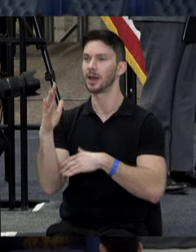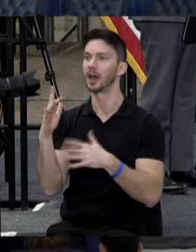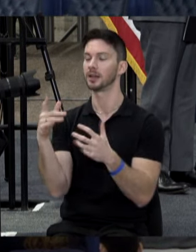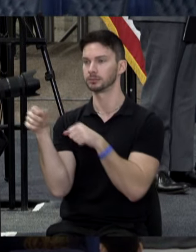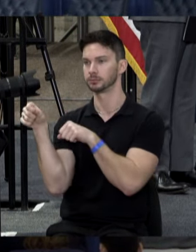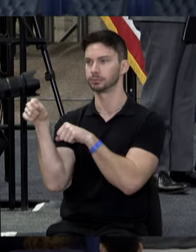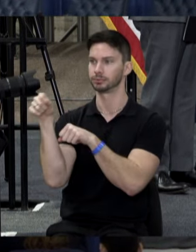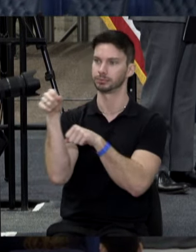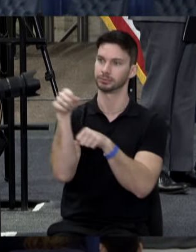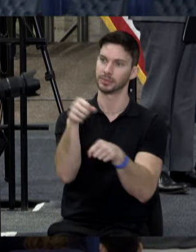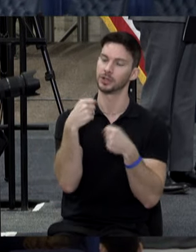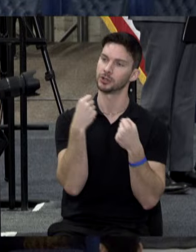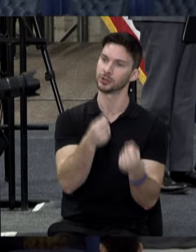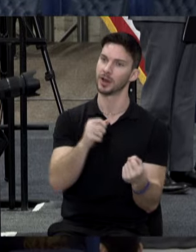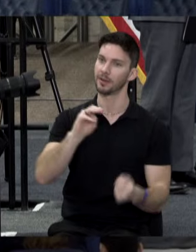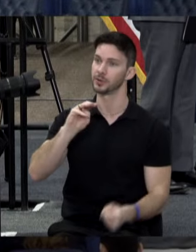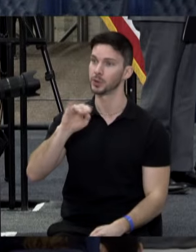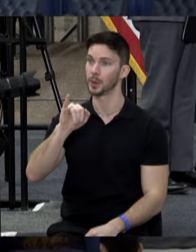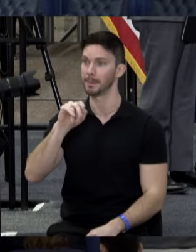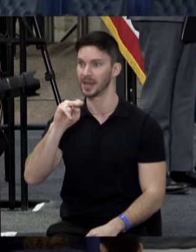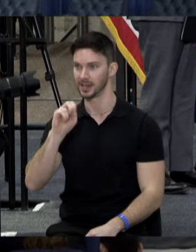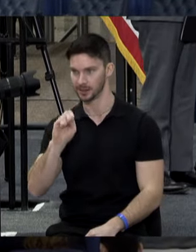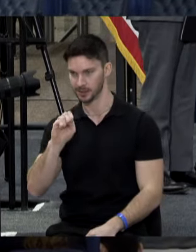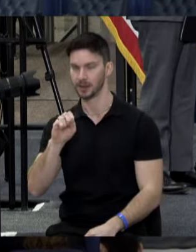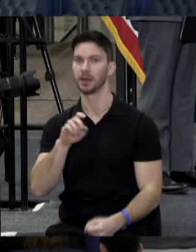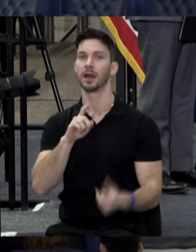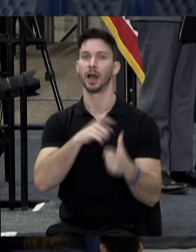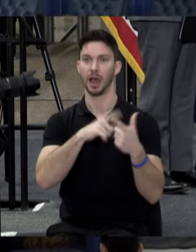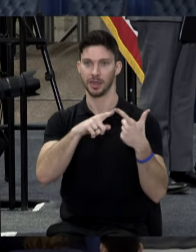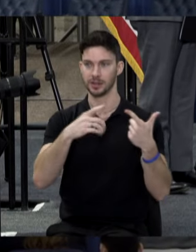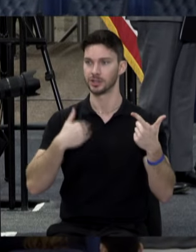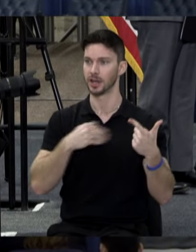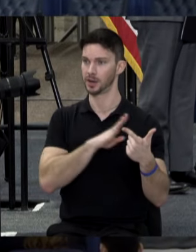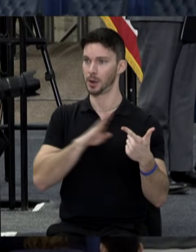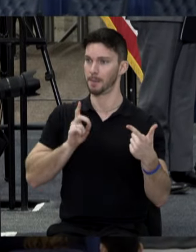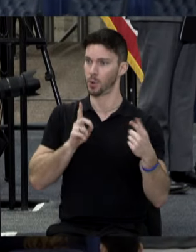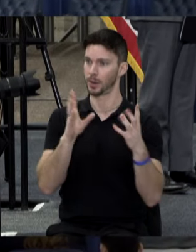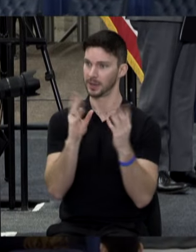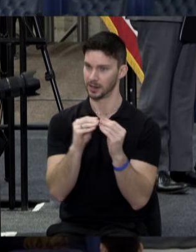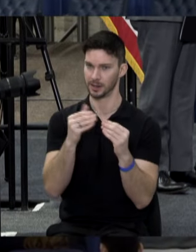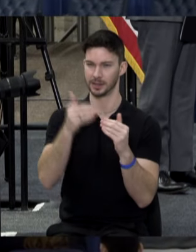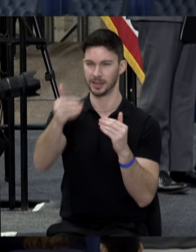leaving to go to a board meeting the next day. And she said she was trying to figure this out,